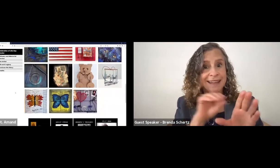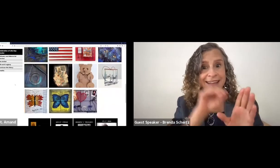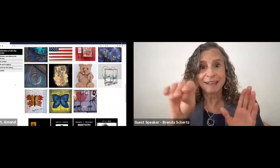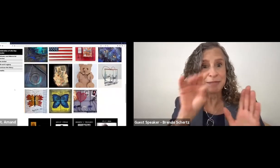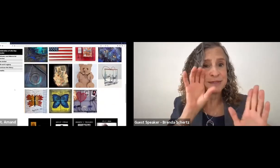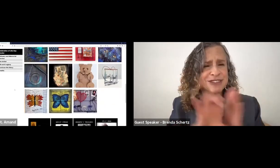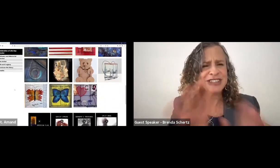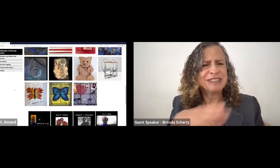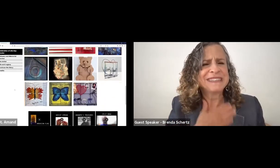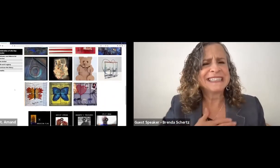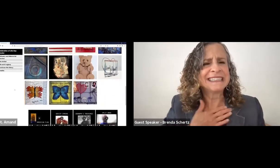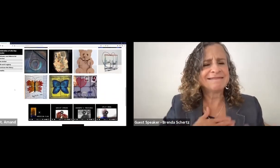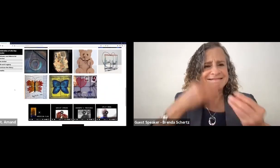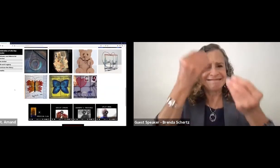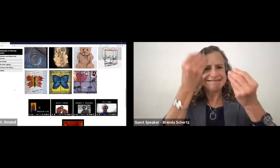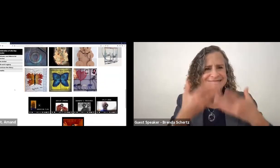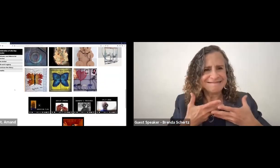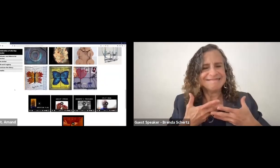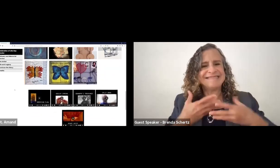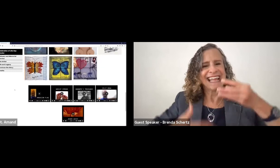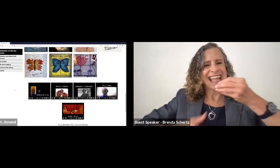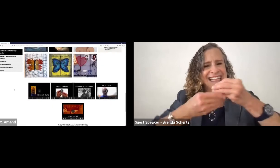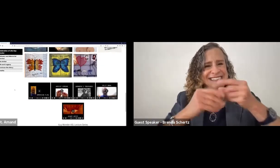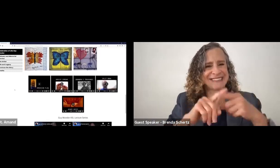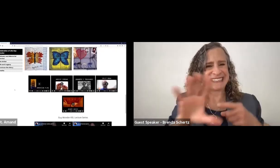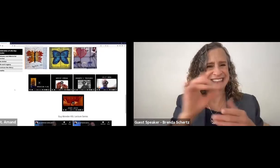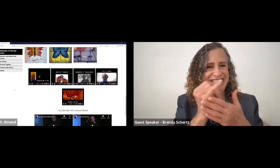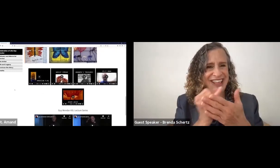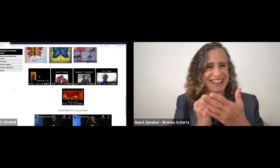And if you have any of Guy's artwork that's not yet on